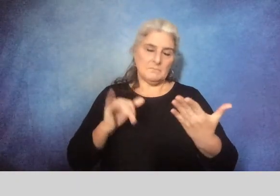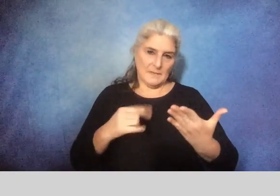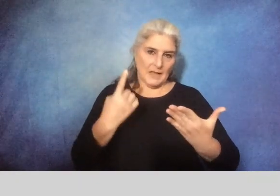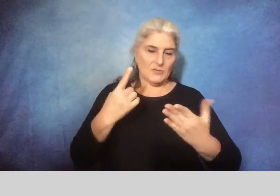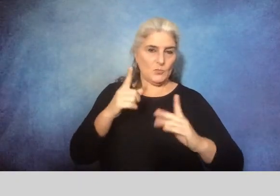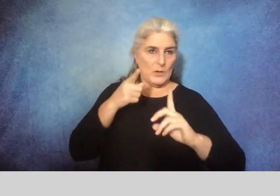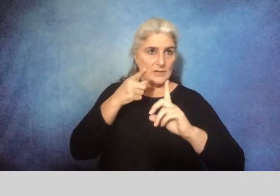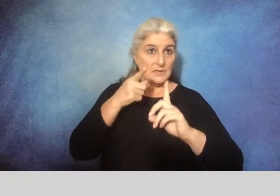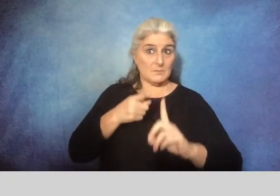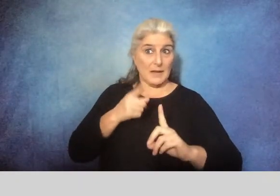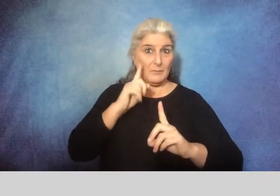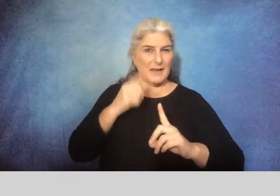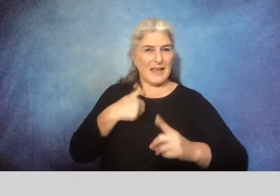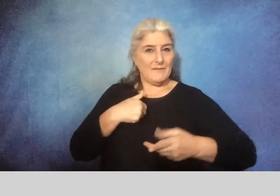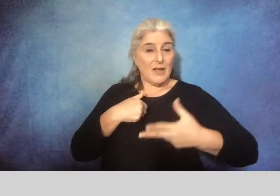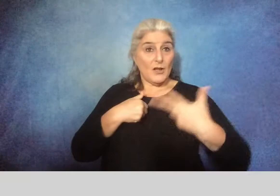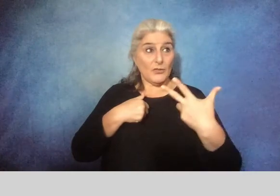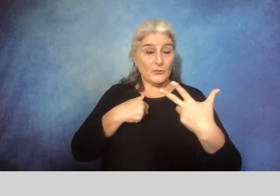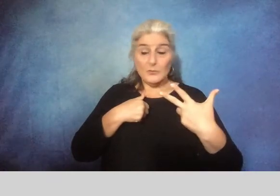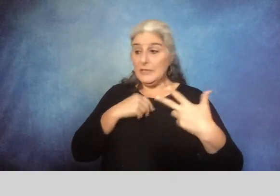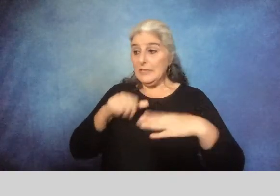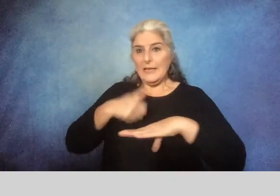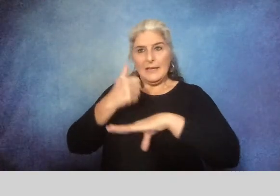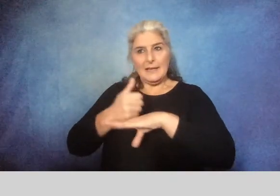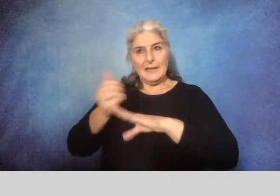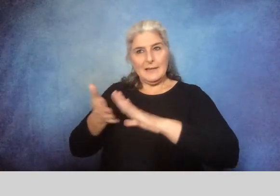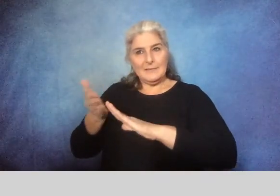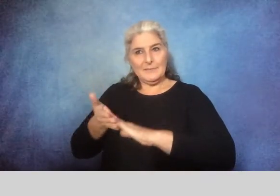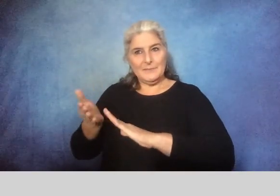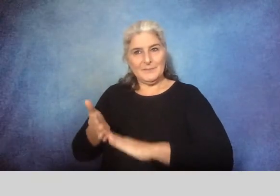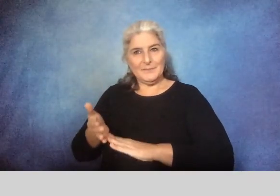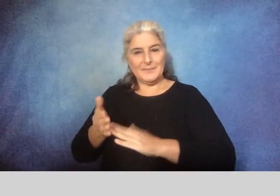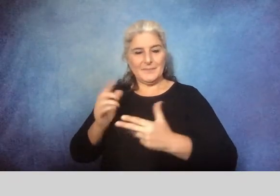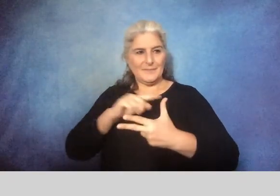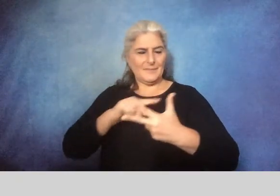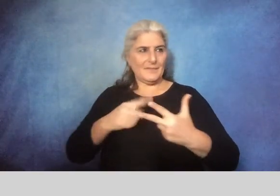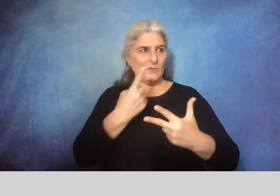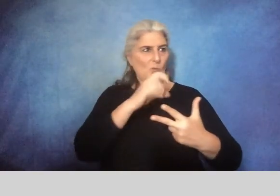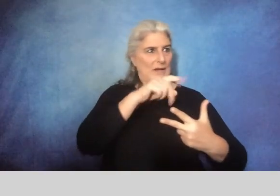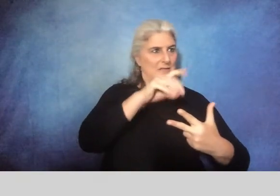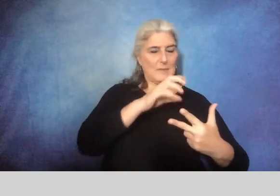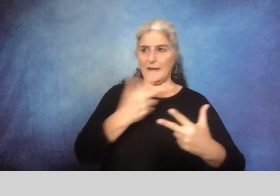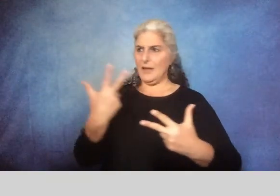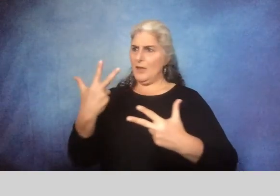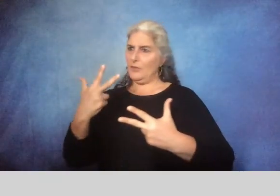and there are three implementations. In that scenario, what happens is pluggy maintains